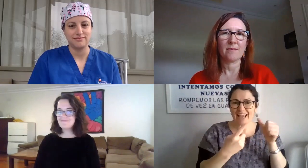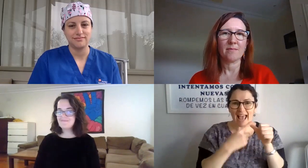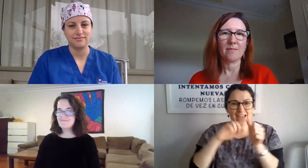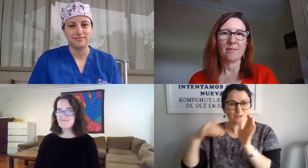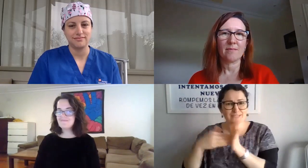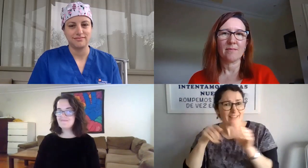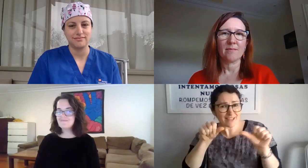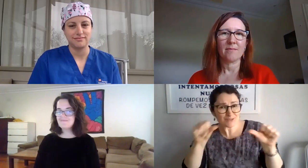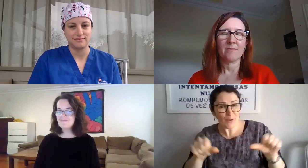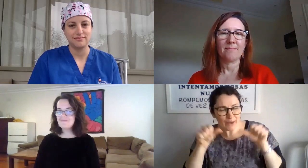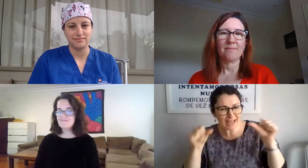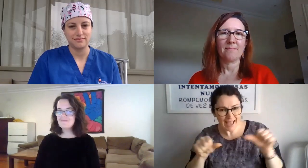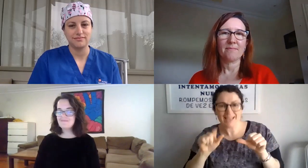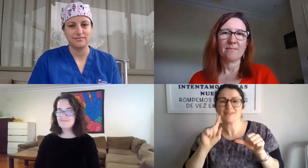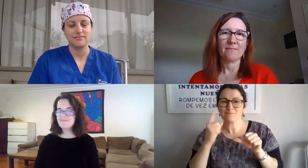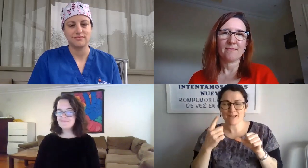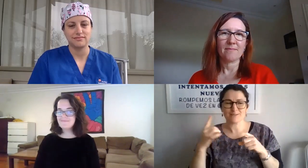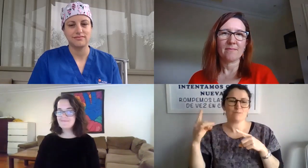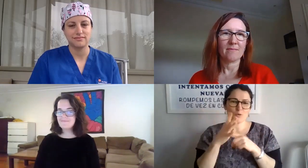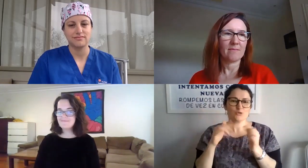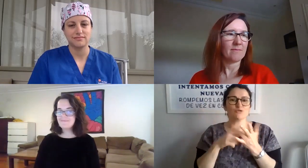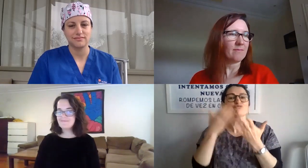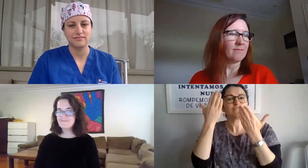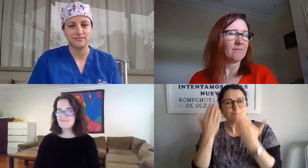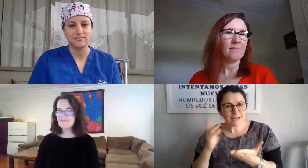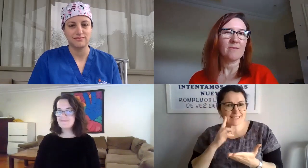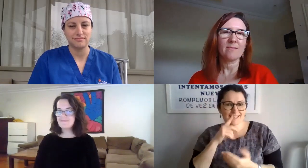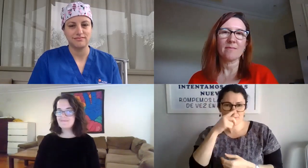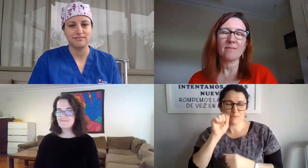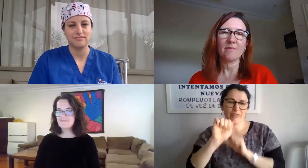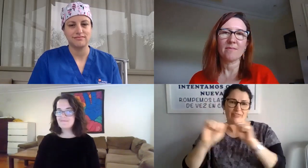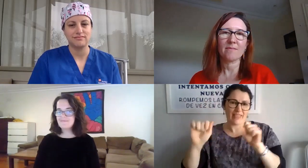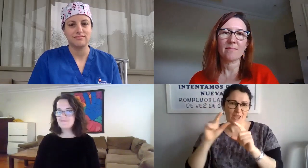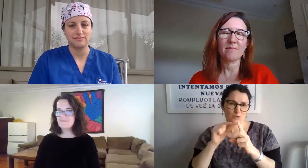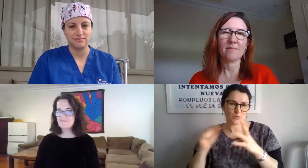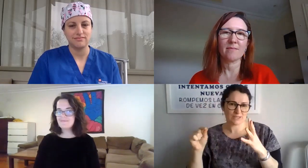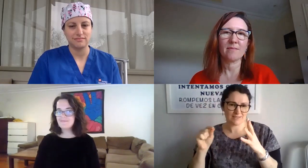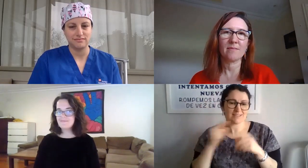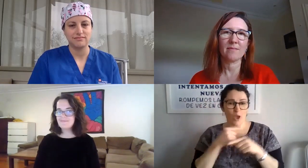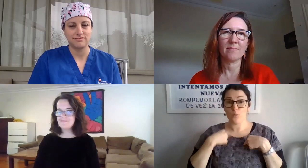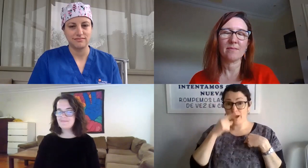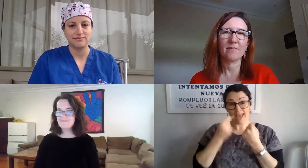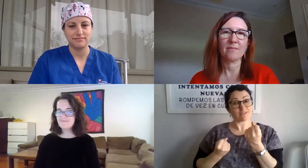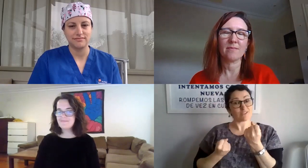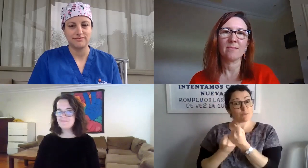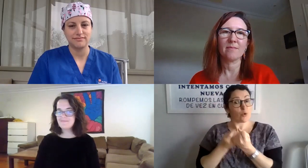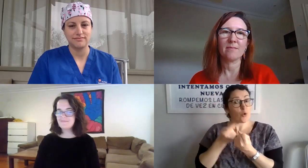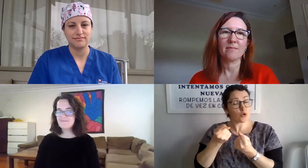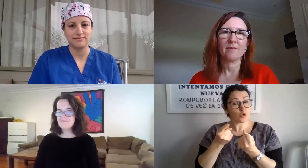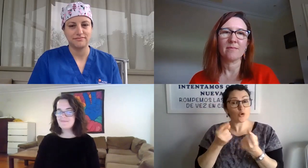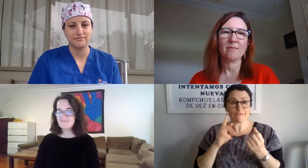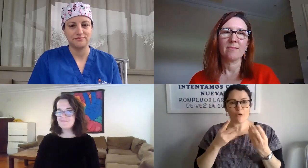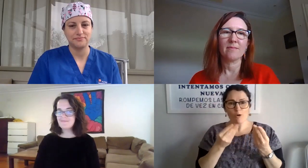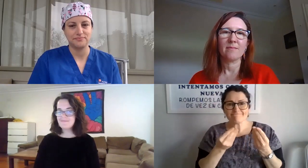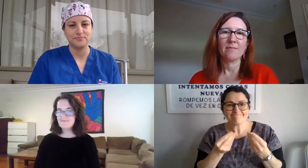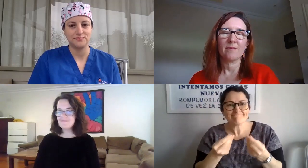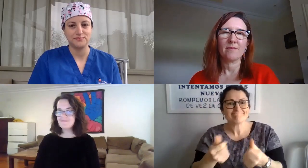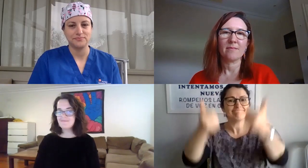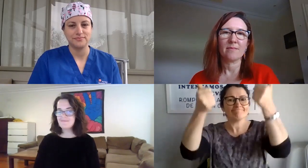please um. We we know that people don't know what everything it's impossible to do that, but you know what you